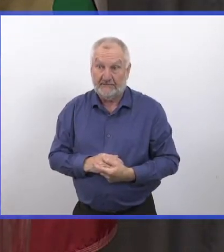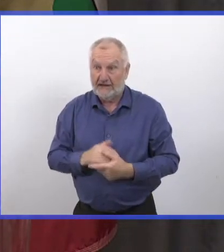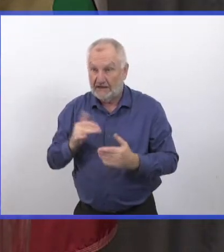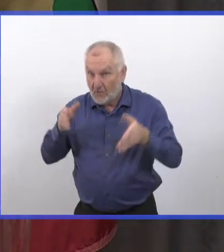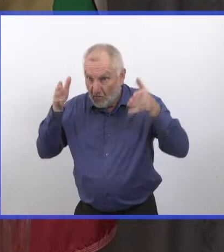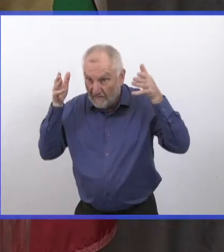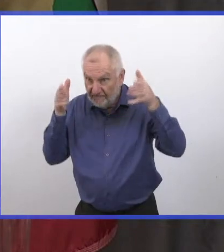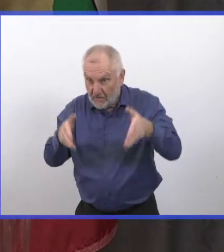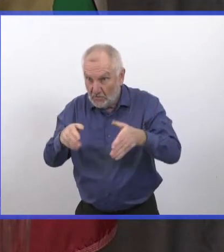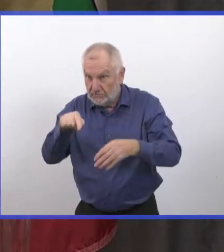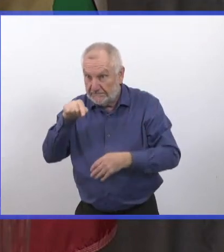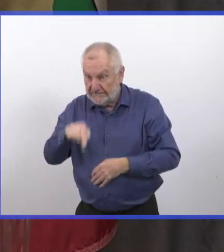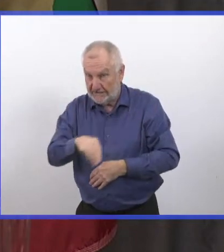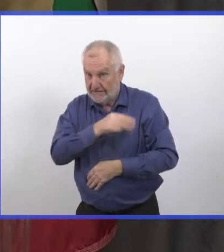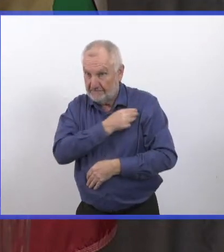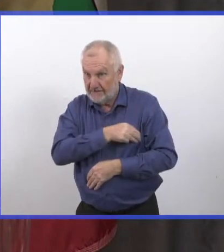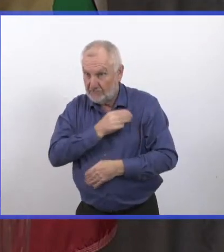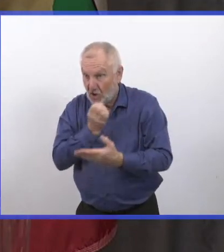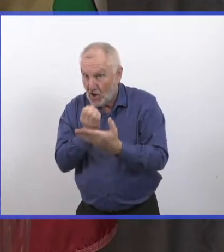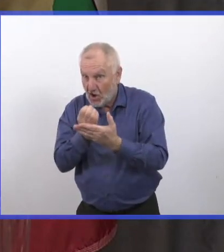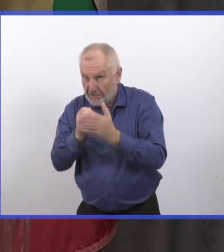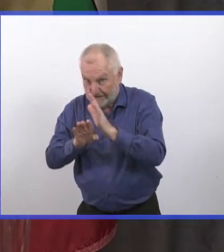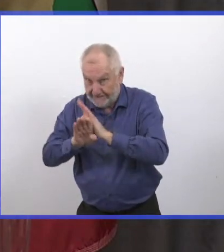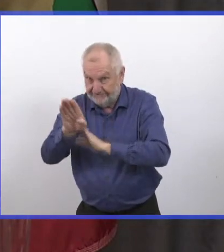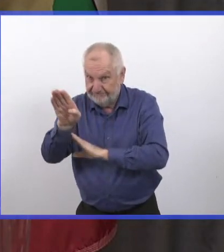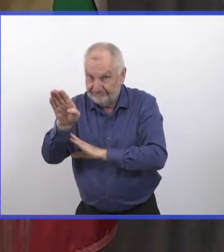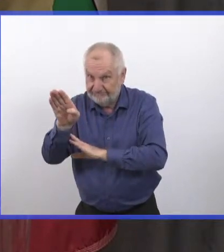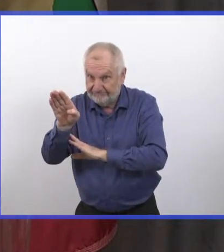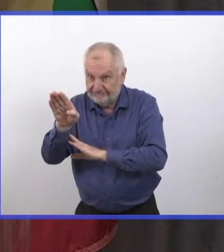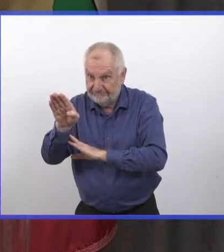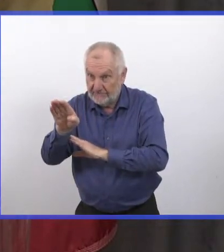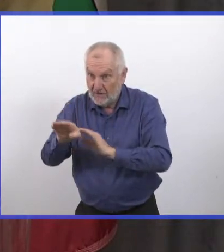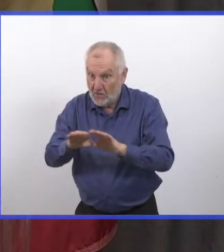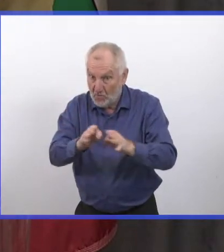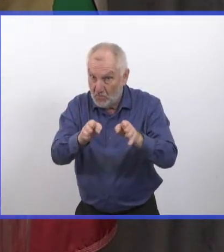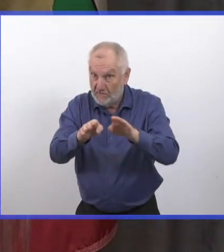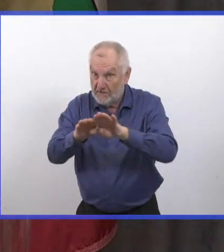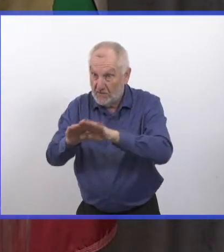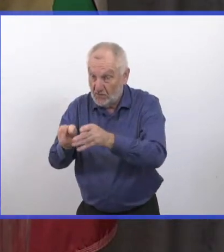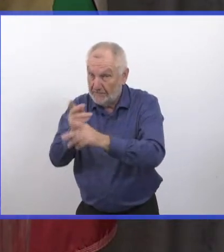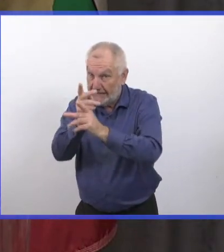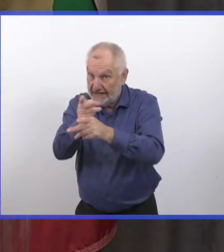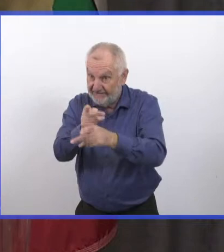Holes or valves within a mask will allow respiratory droplets to escape from the non-medical mask,